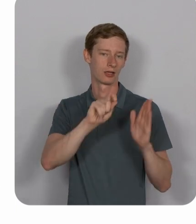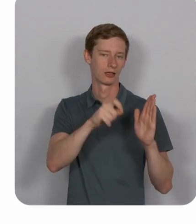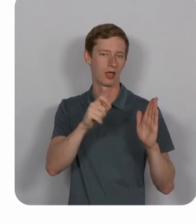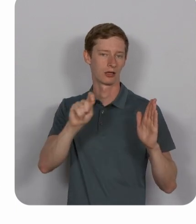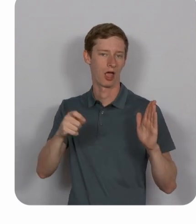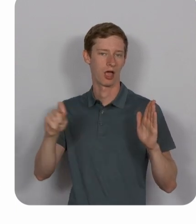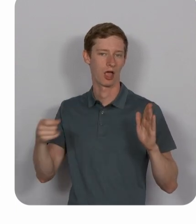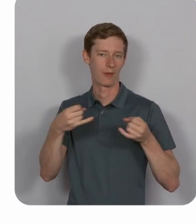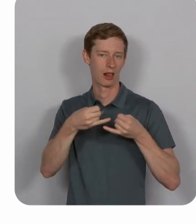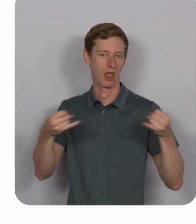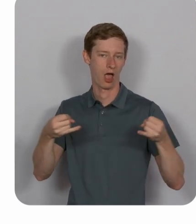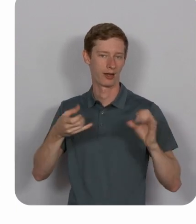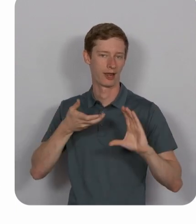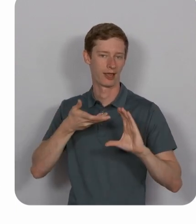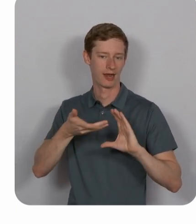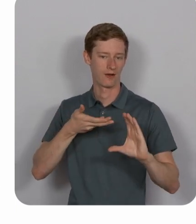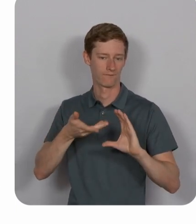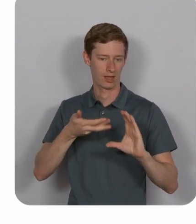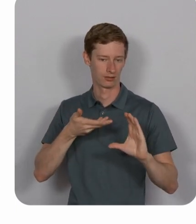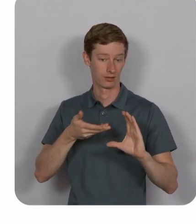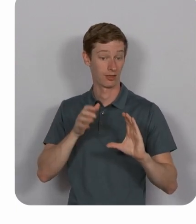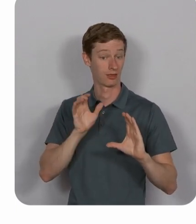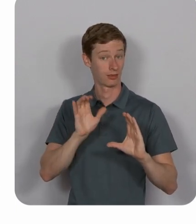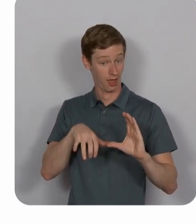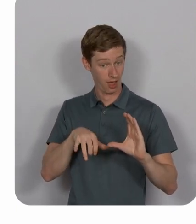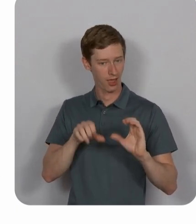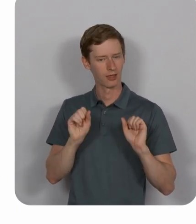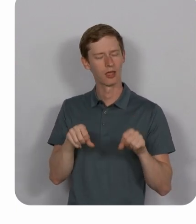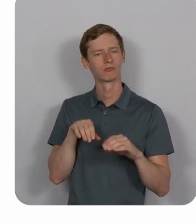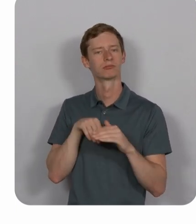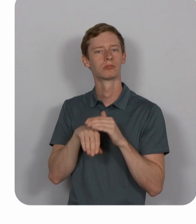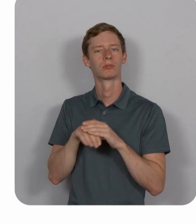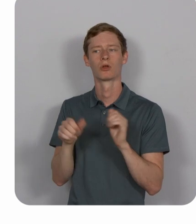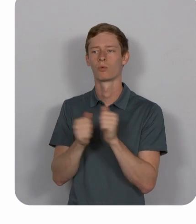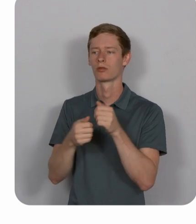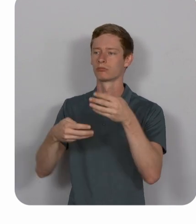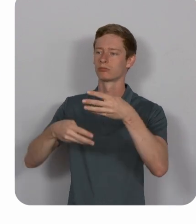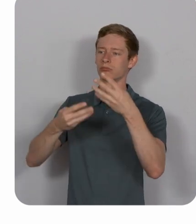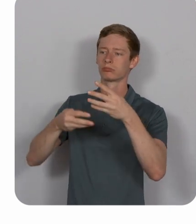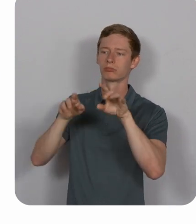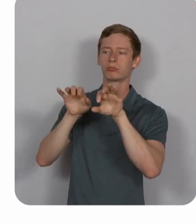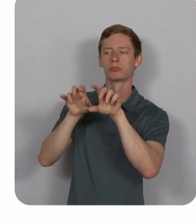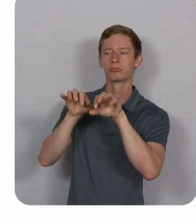The Meta Spark’s command line can be accessed via the terminal or directly in the Meta Spark extension.